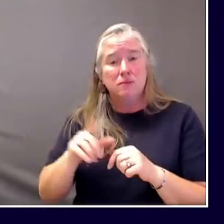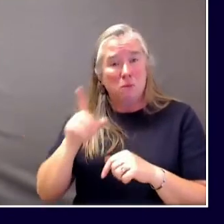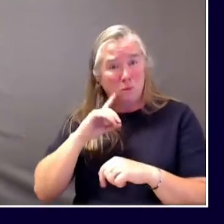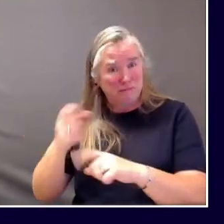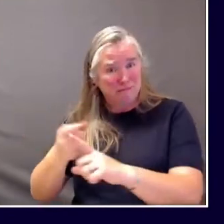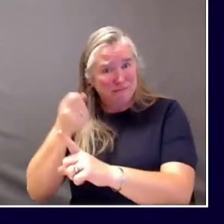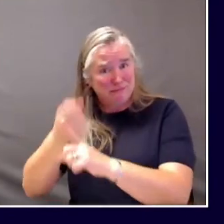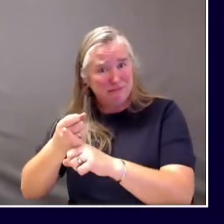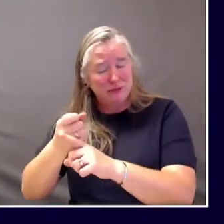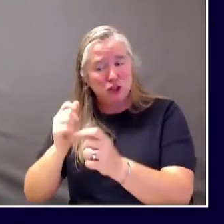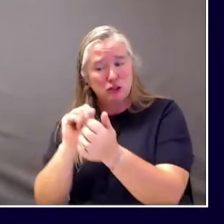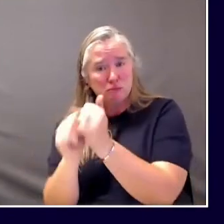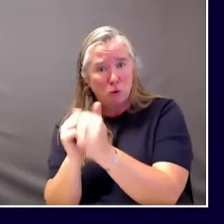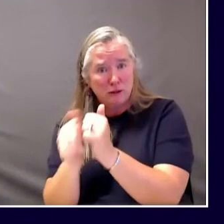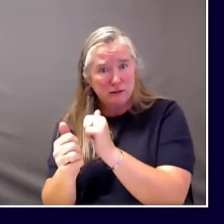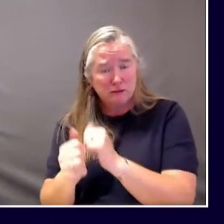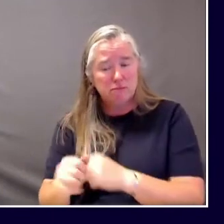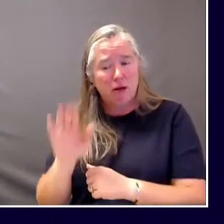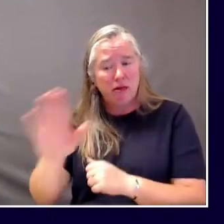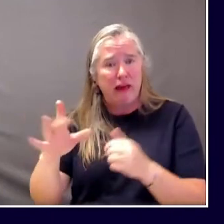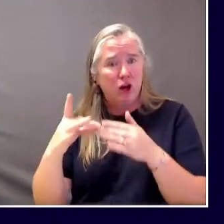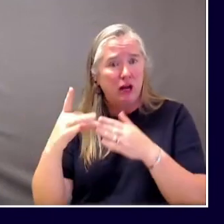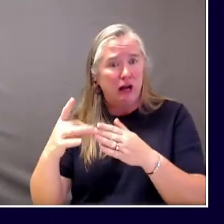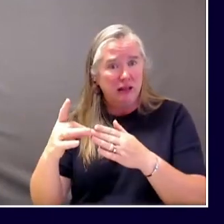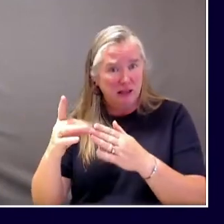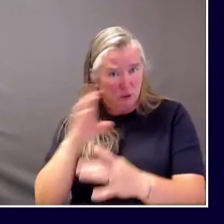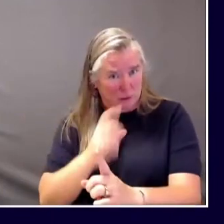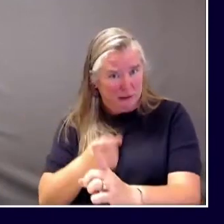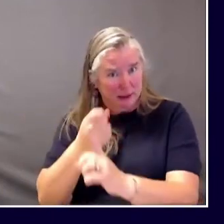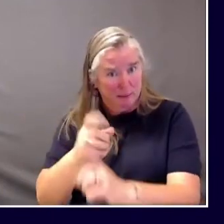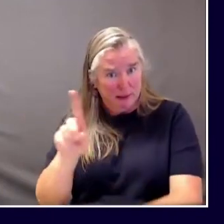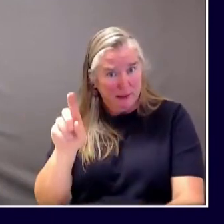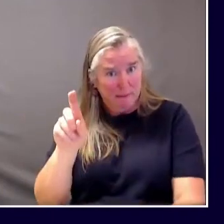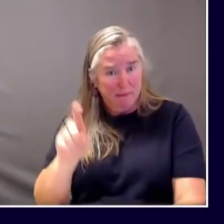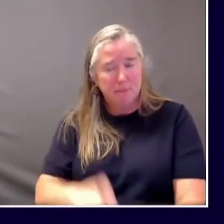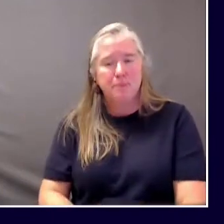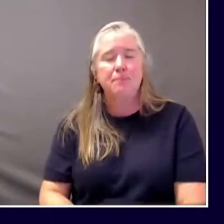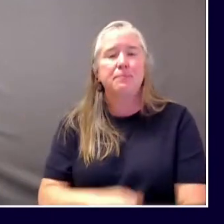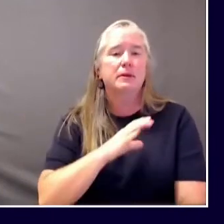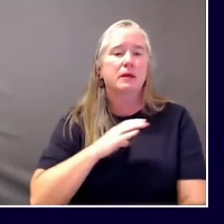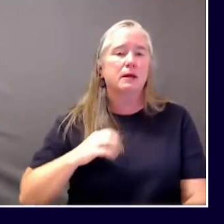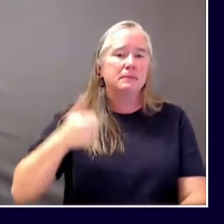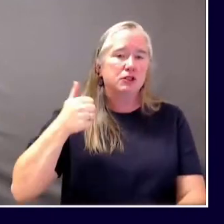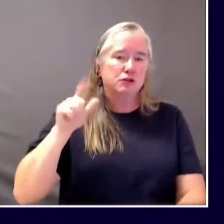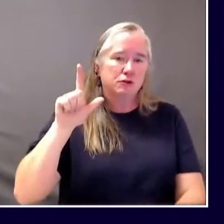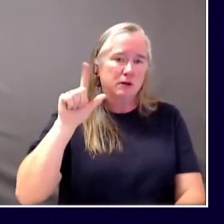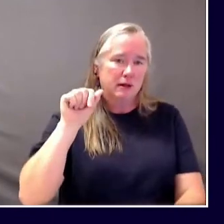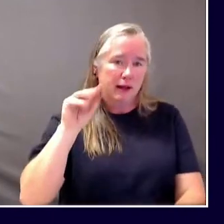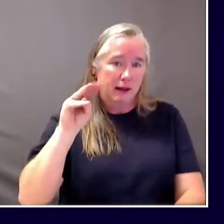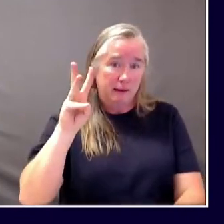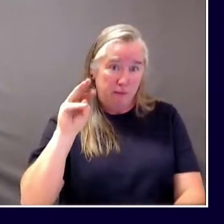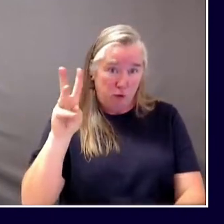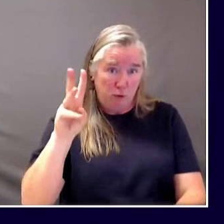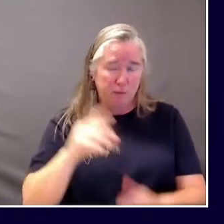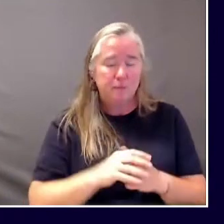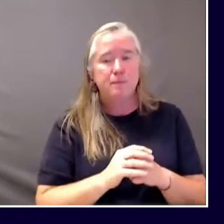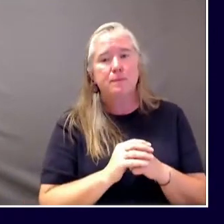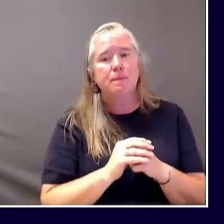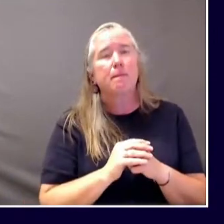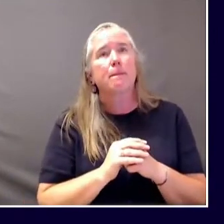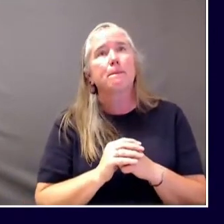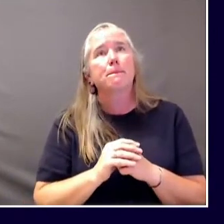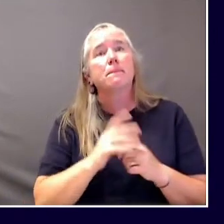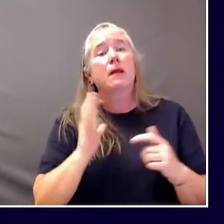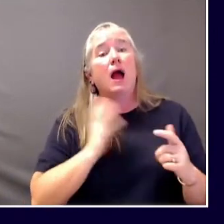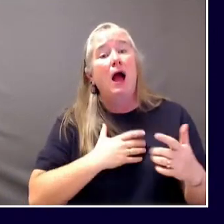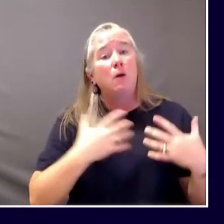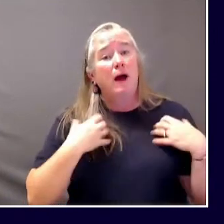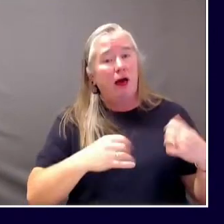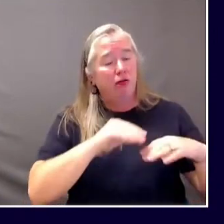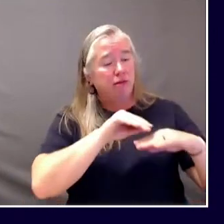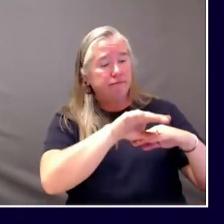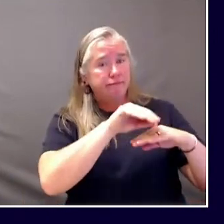impact their guidelines